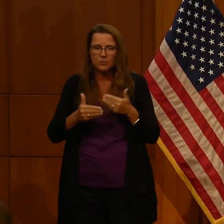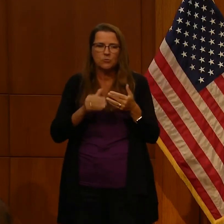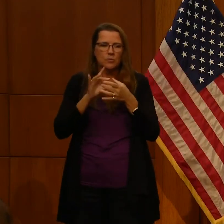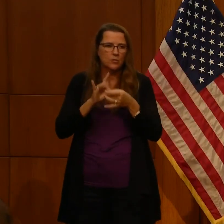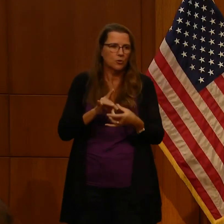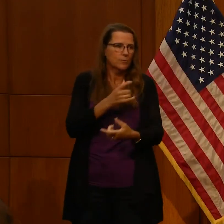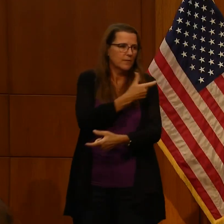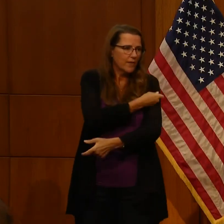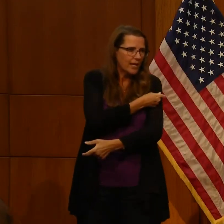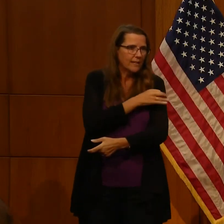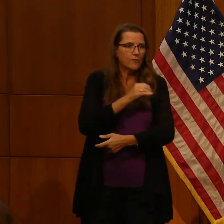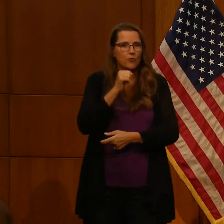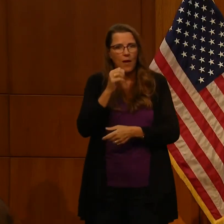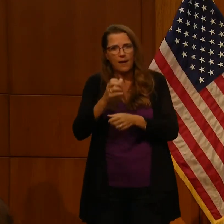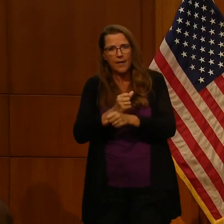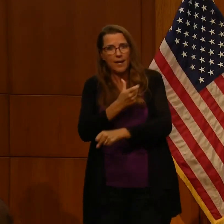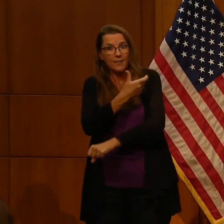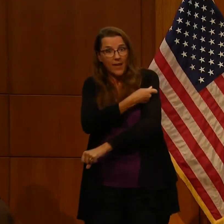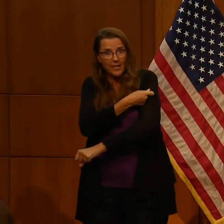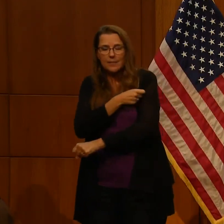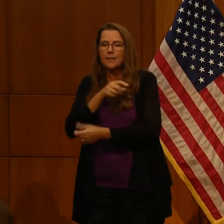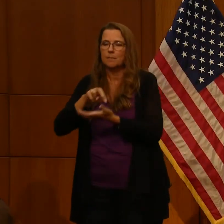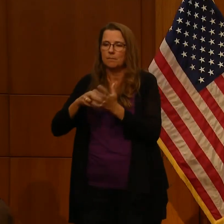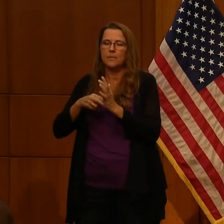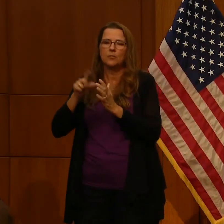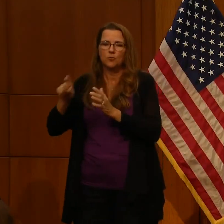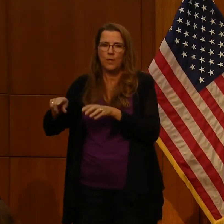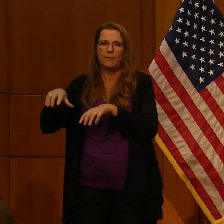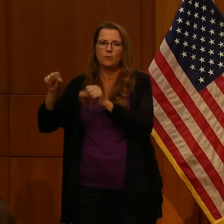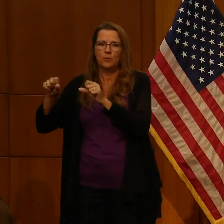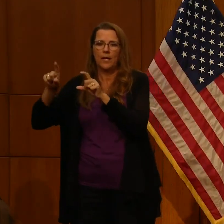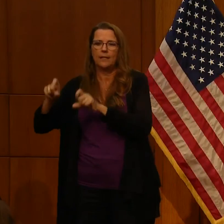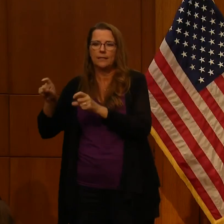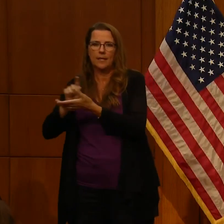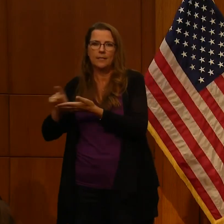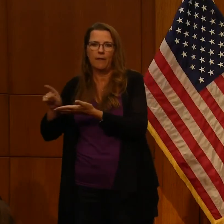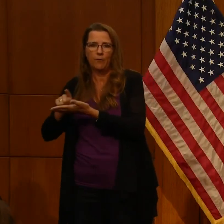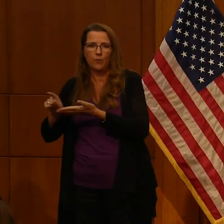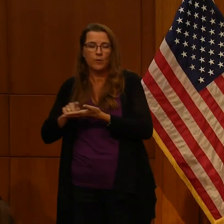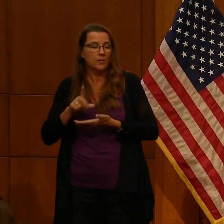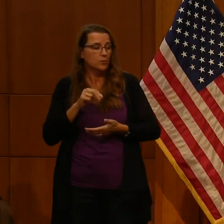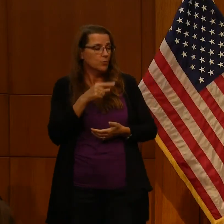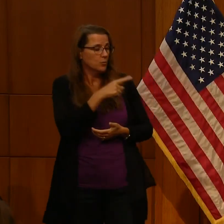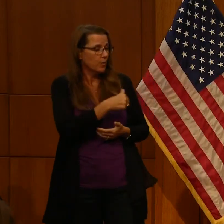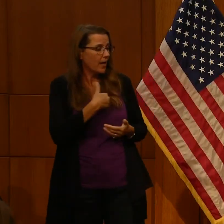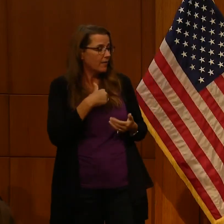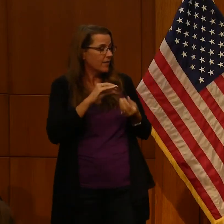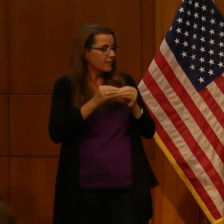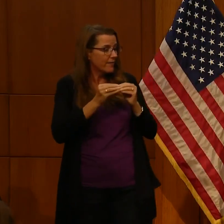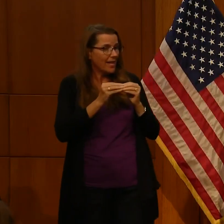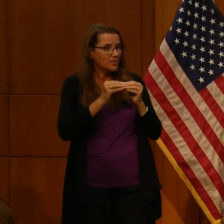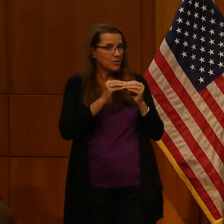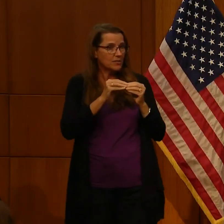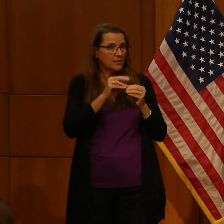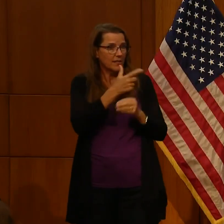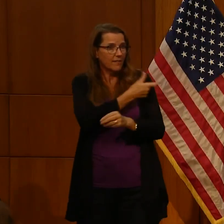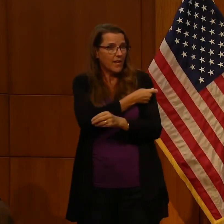SO THEY'RE FOLLOWING ALL OF THE PROPER PROCEDURES IN TERMS OF VACCINATIONS. AND IF YOU'RE NOT GETTING VACCINATED, YOU GOT TO